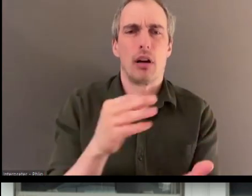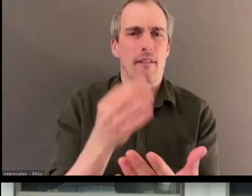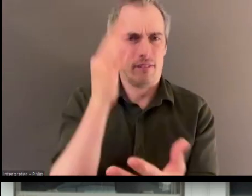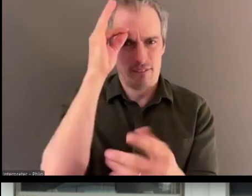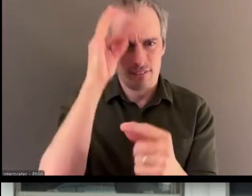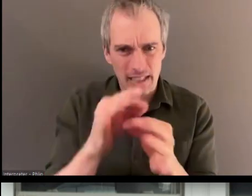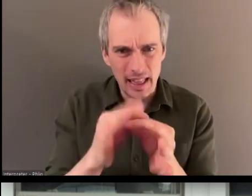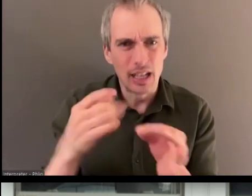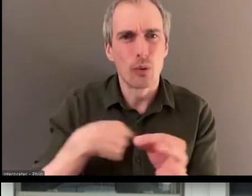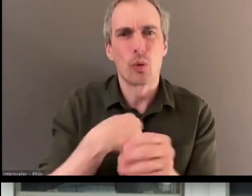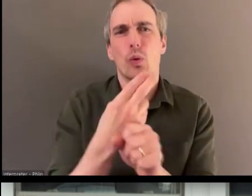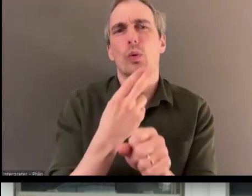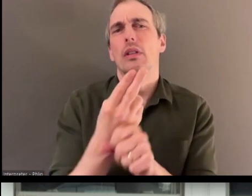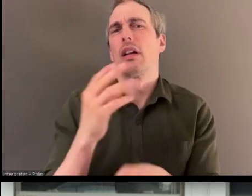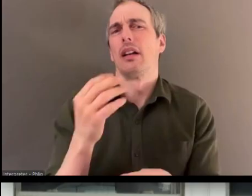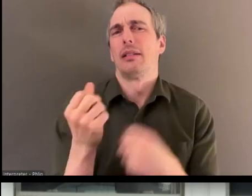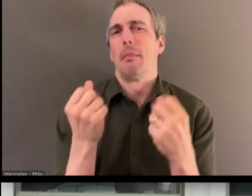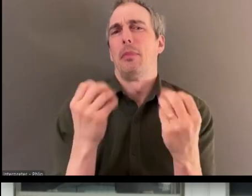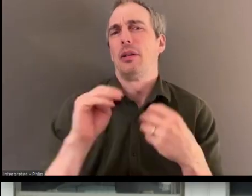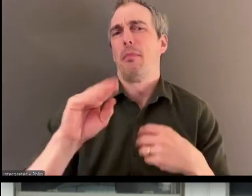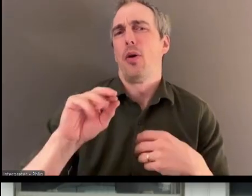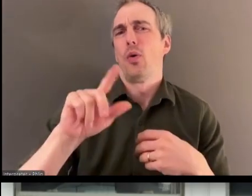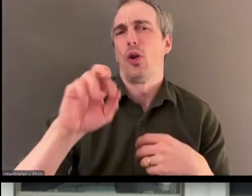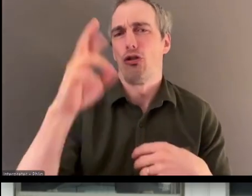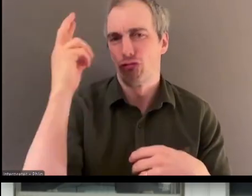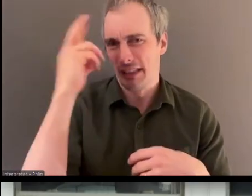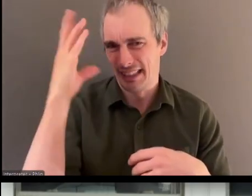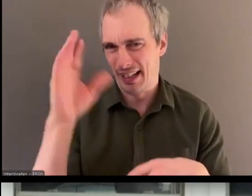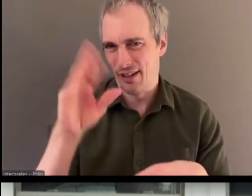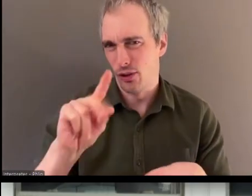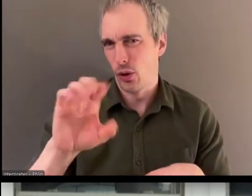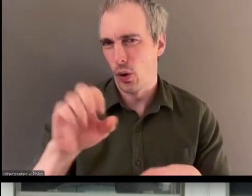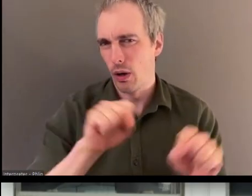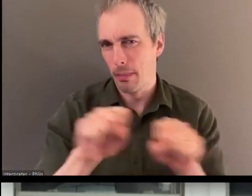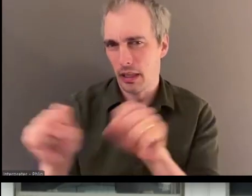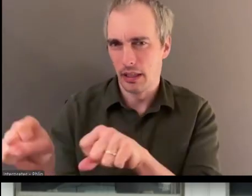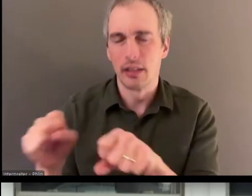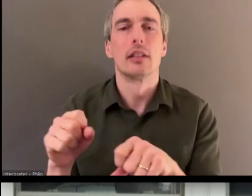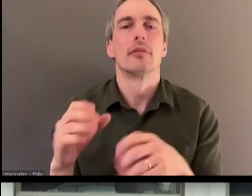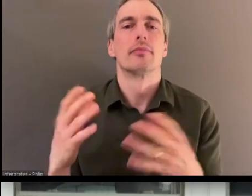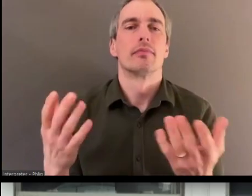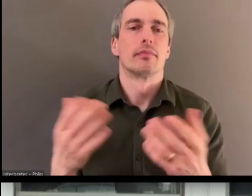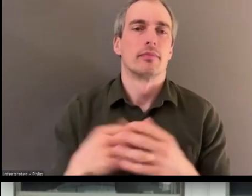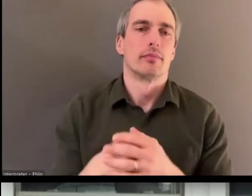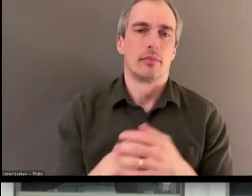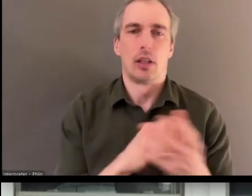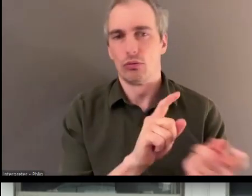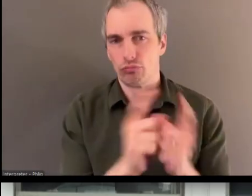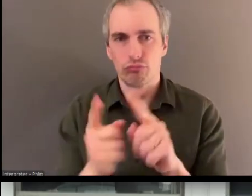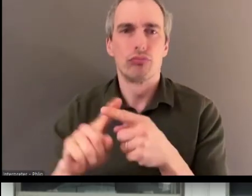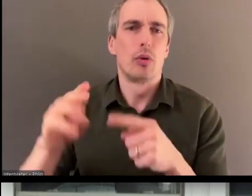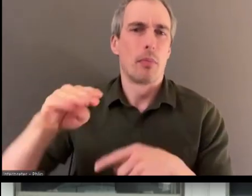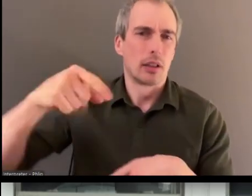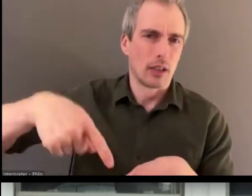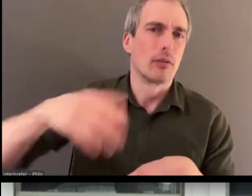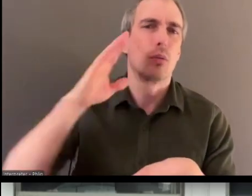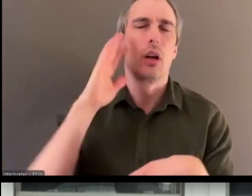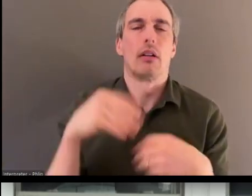gives us accessible HTML by default once it's rendered. So that's how our answer is on how to do it at scale.